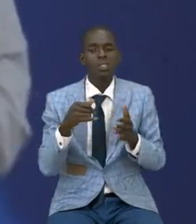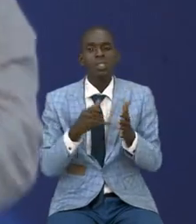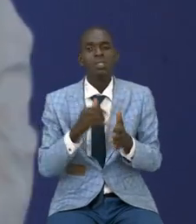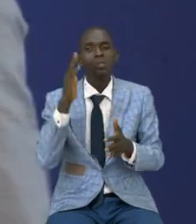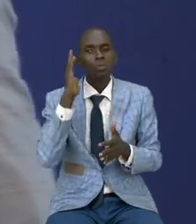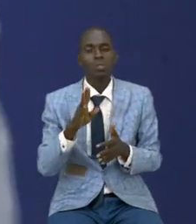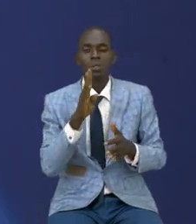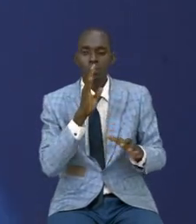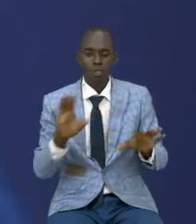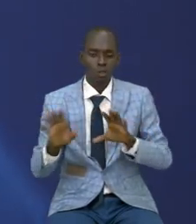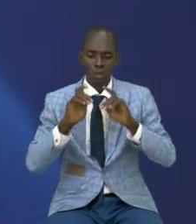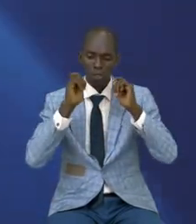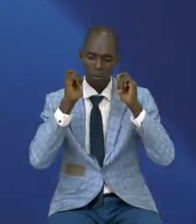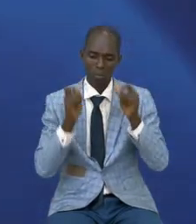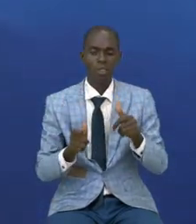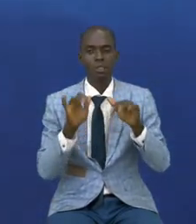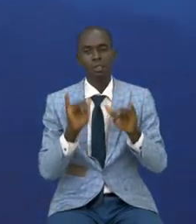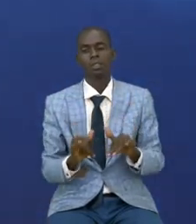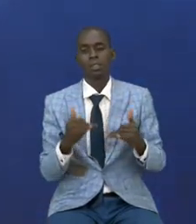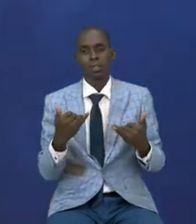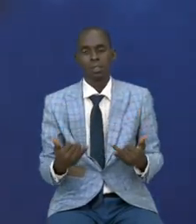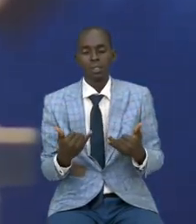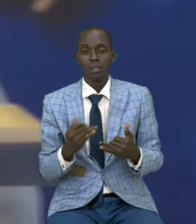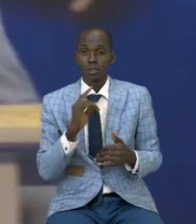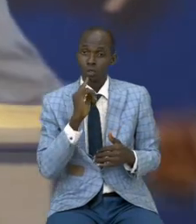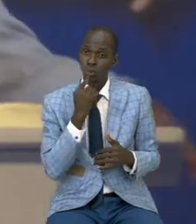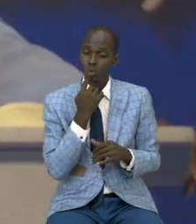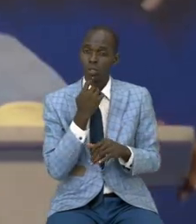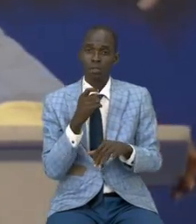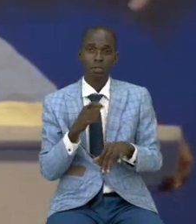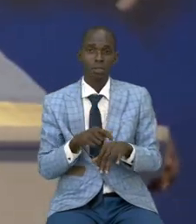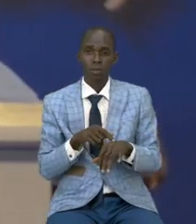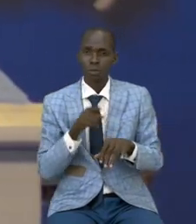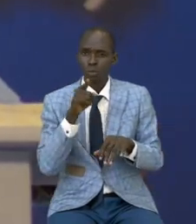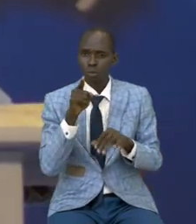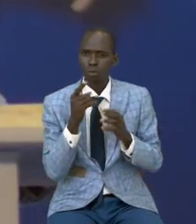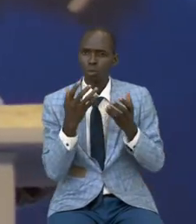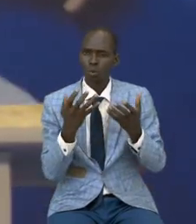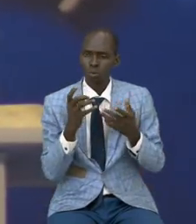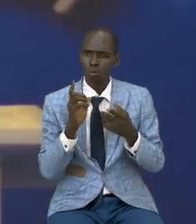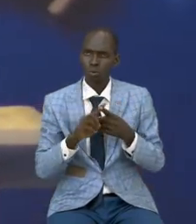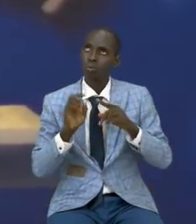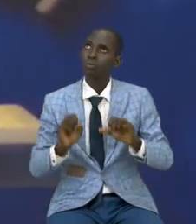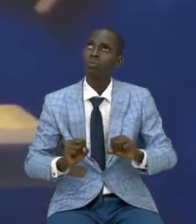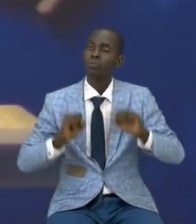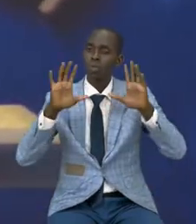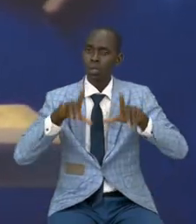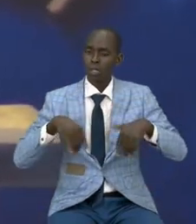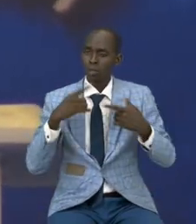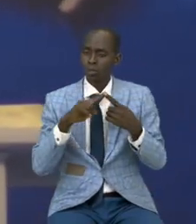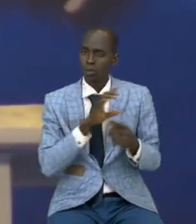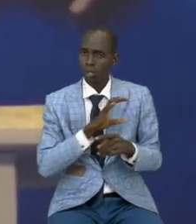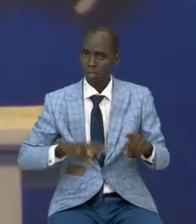instantaneously as brother is closed you want to surrender your life to christ right now and you